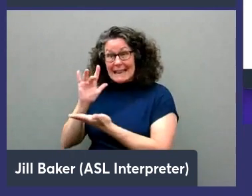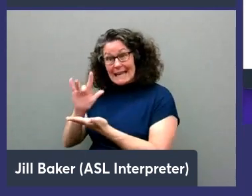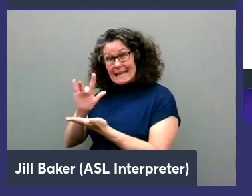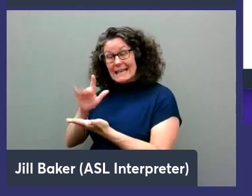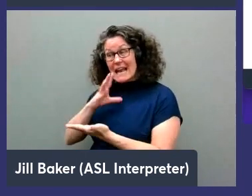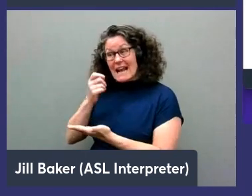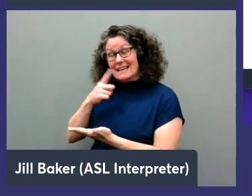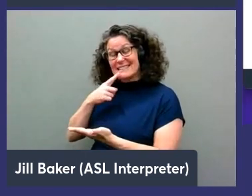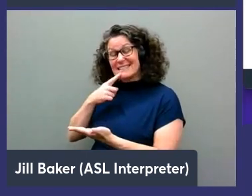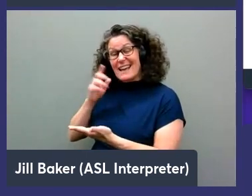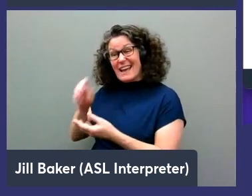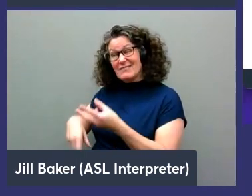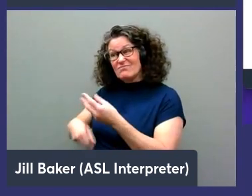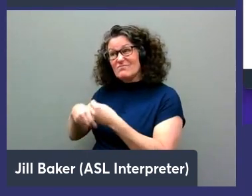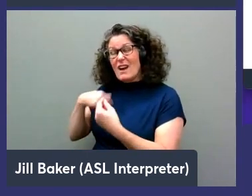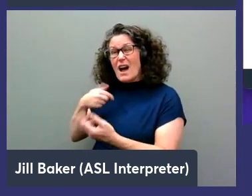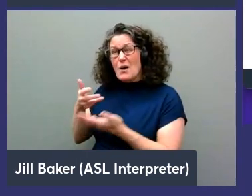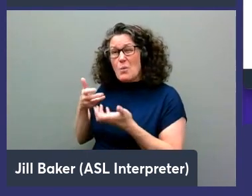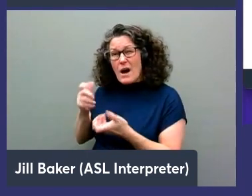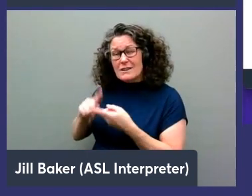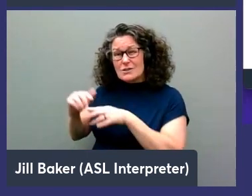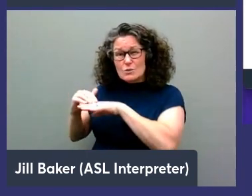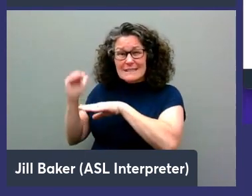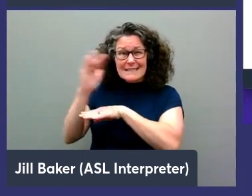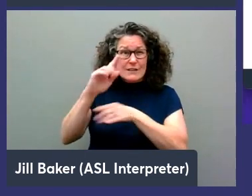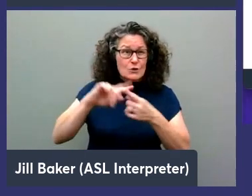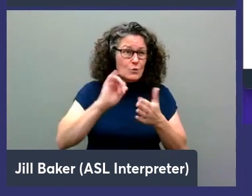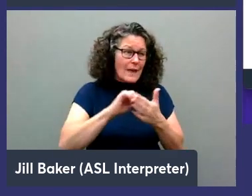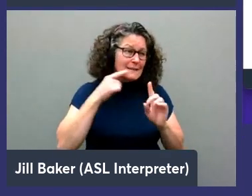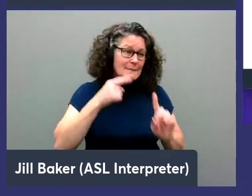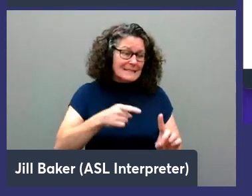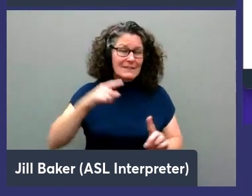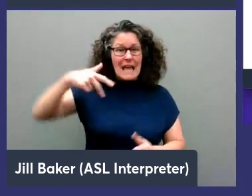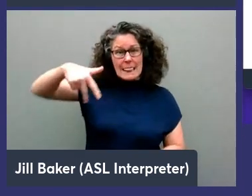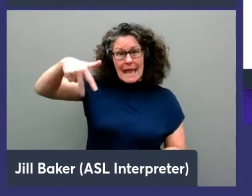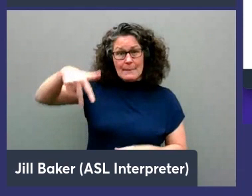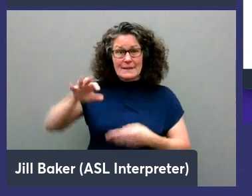I wanna send to this particular Lambda function, for example.